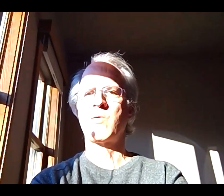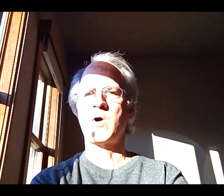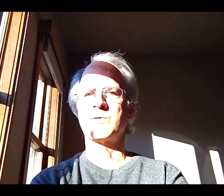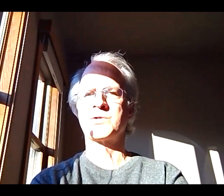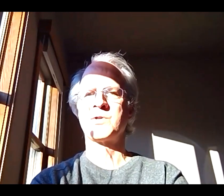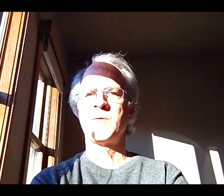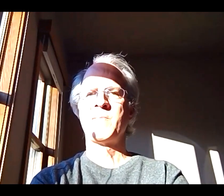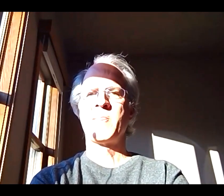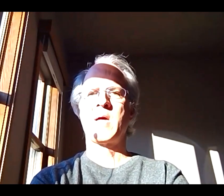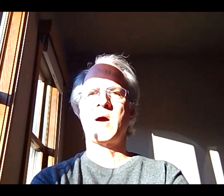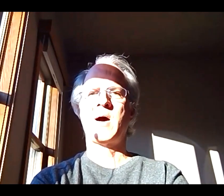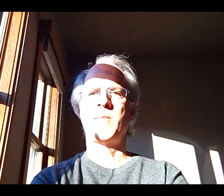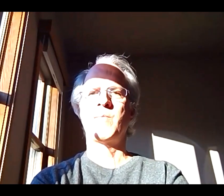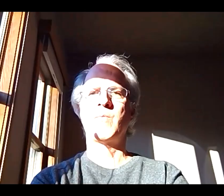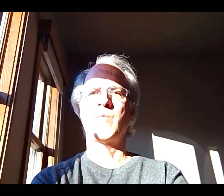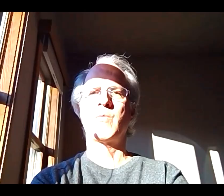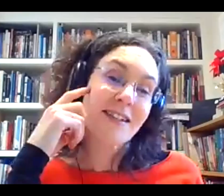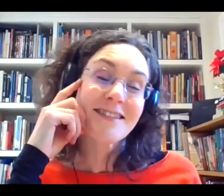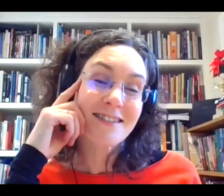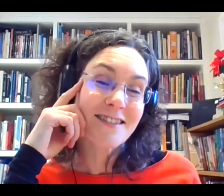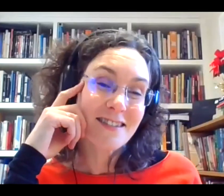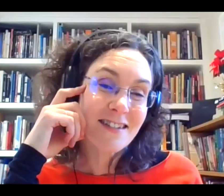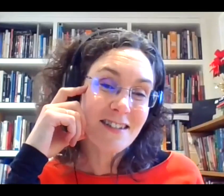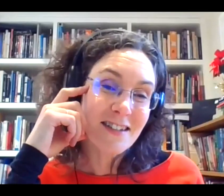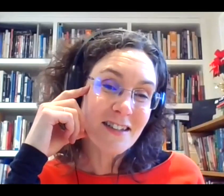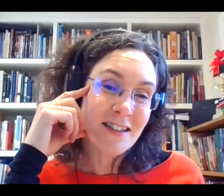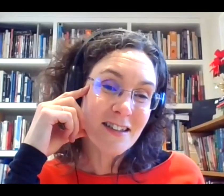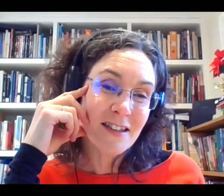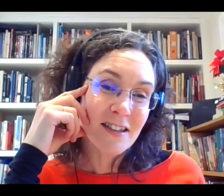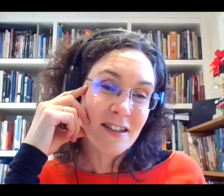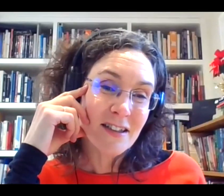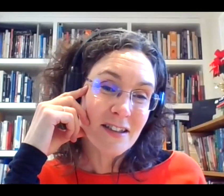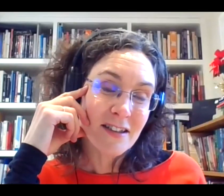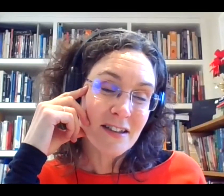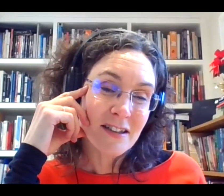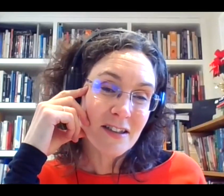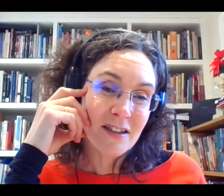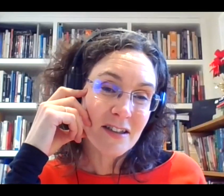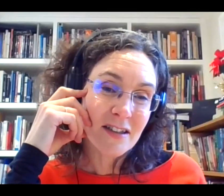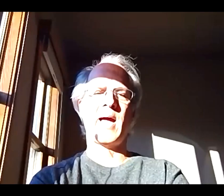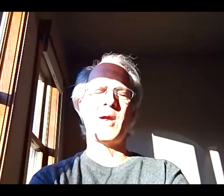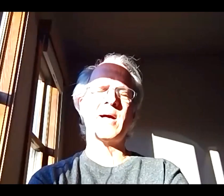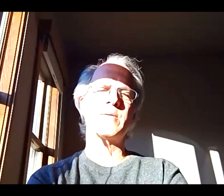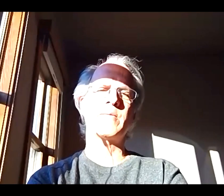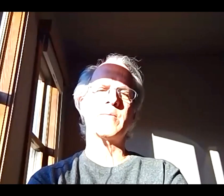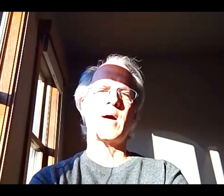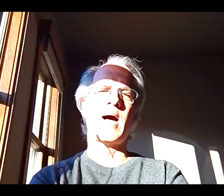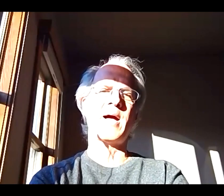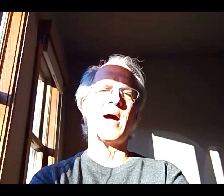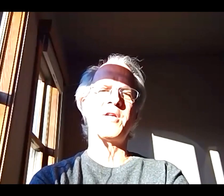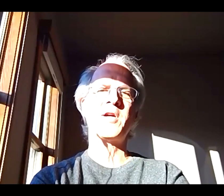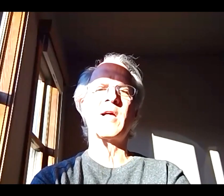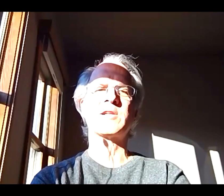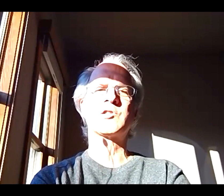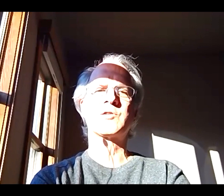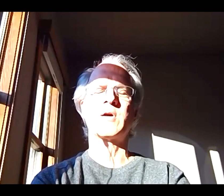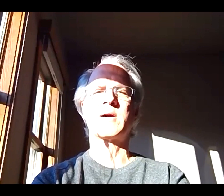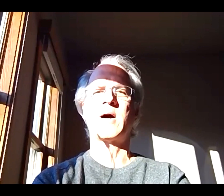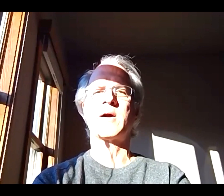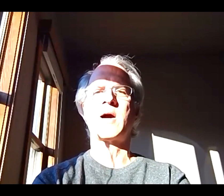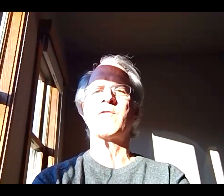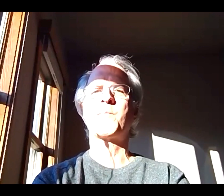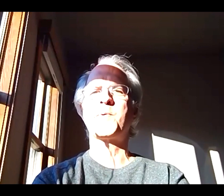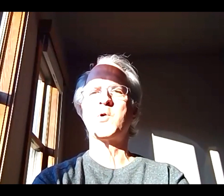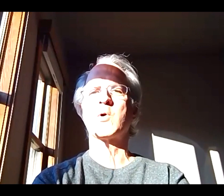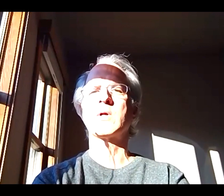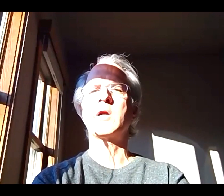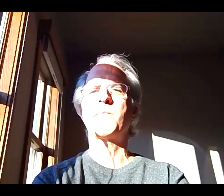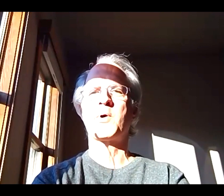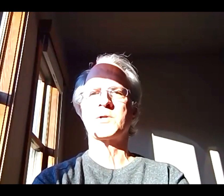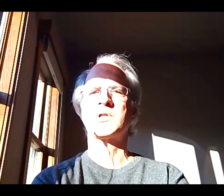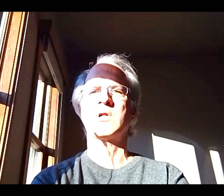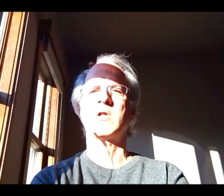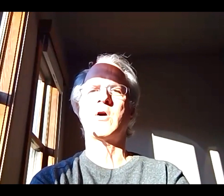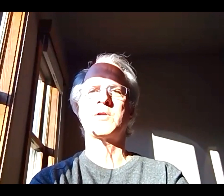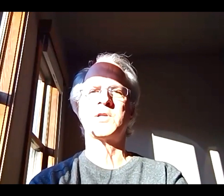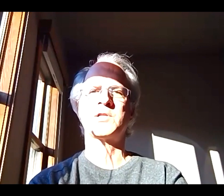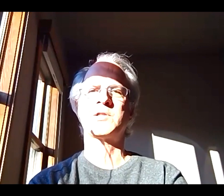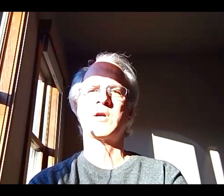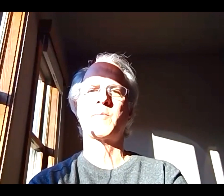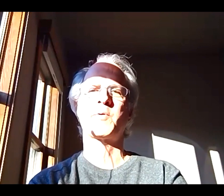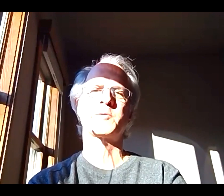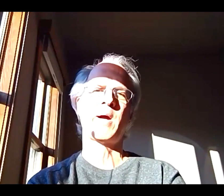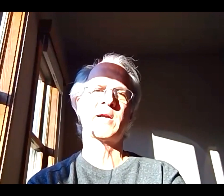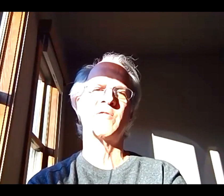Roche' (Una: okay). Jonathan: And I think that's kind of a purely personal artistic perspective,